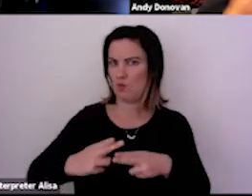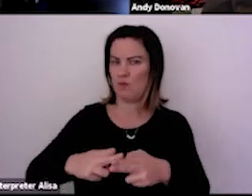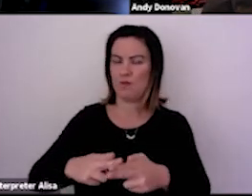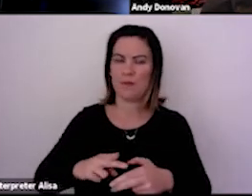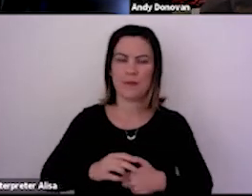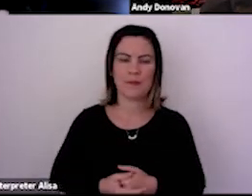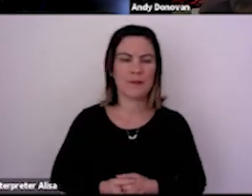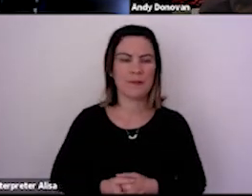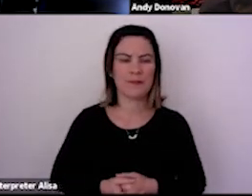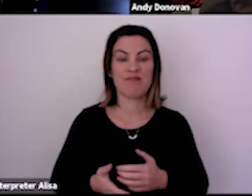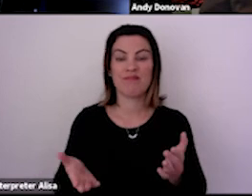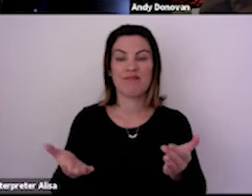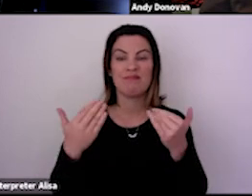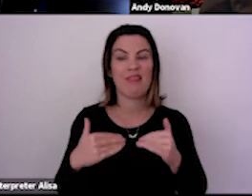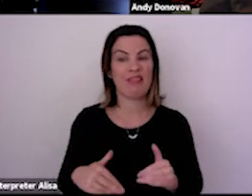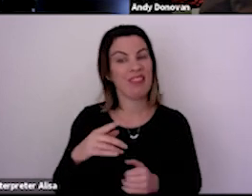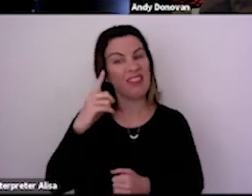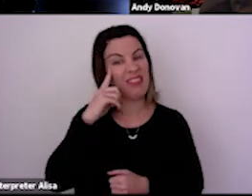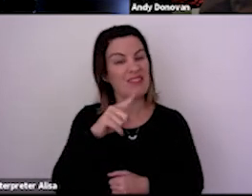that word about balance